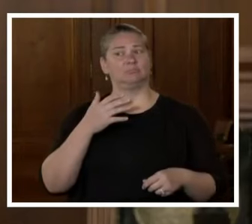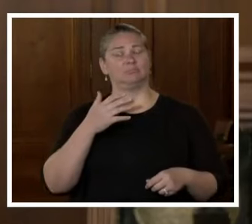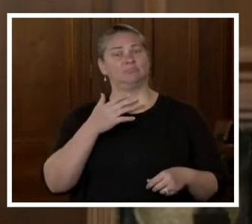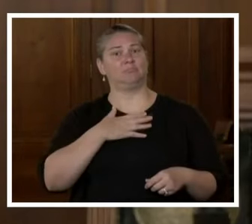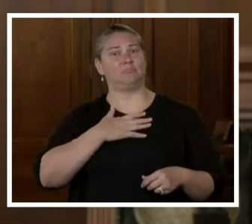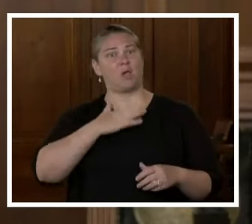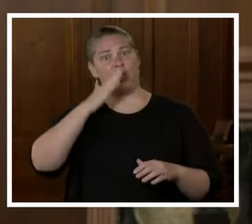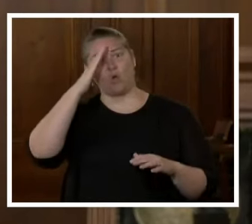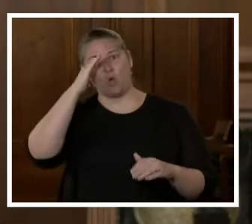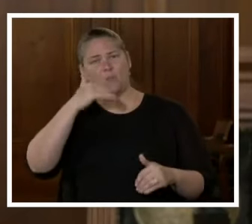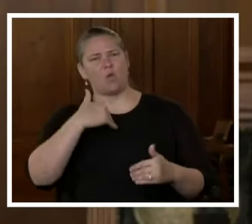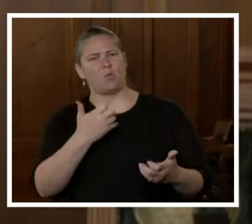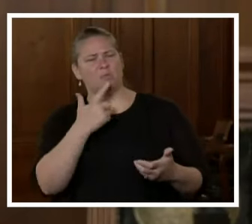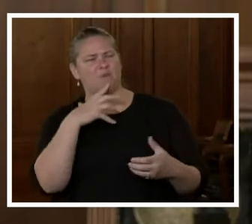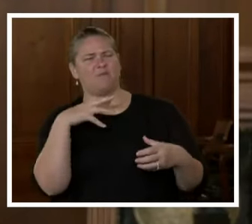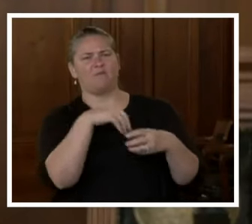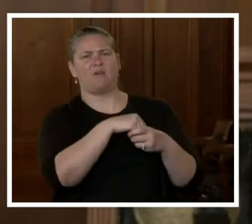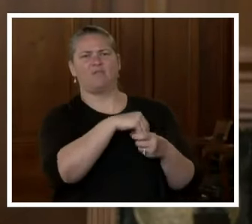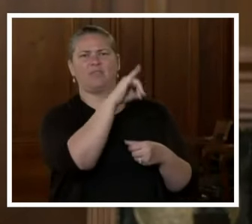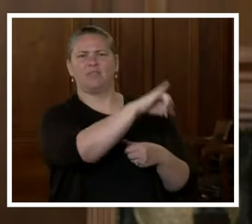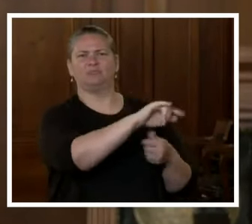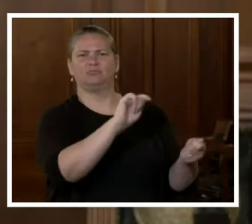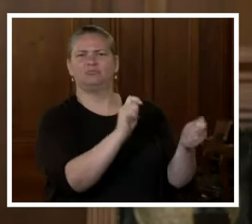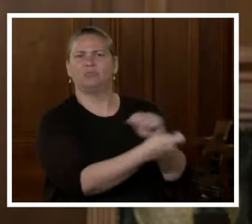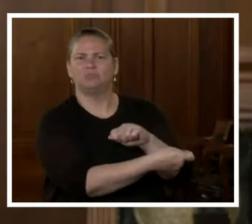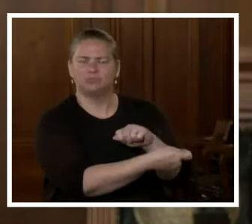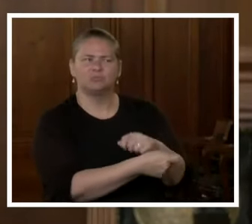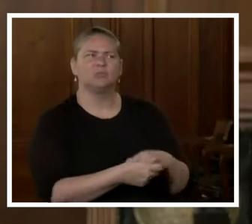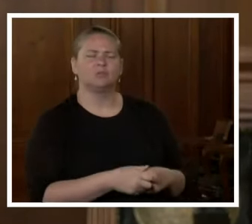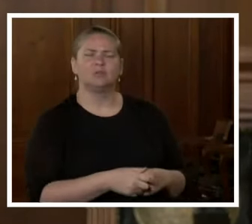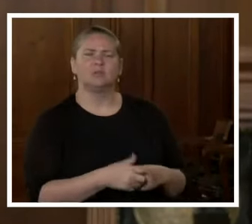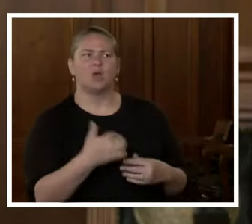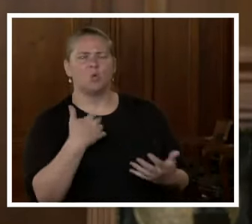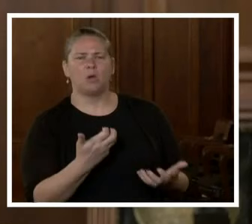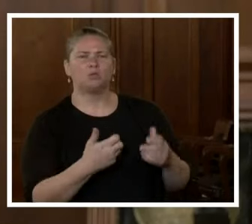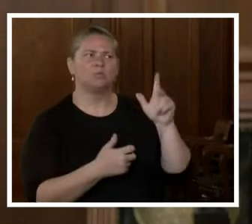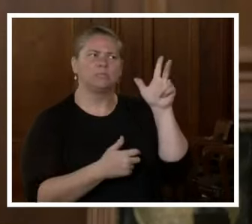CONVERSATIONS WITH MY KIDS THAT ARE BASED ON MY JOB HERE.